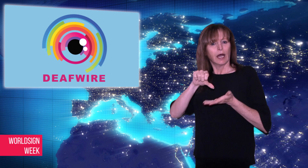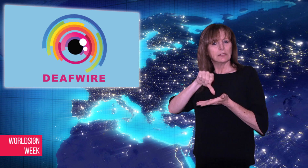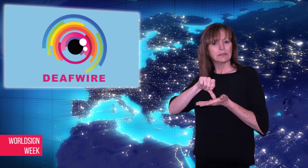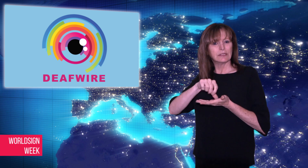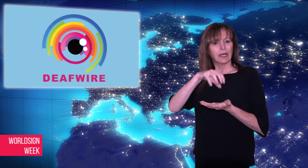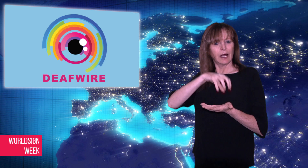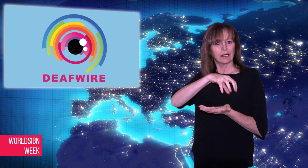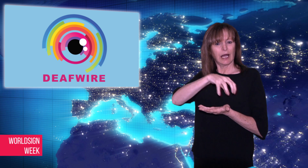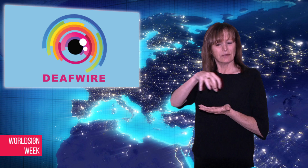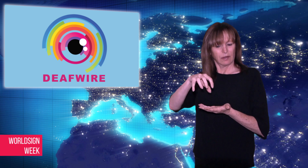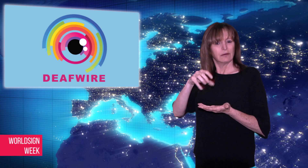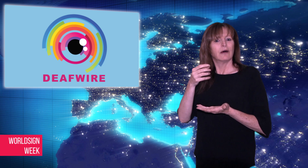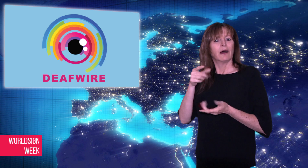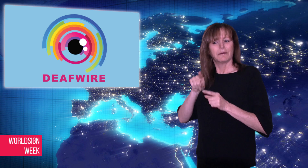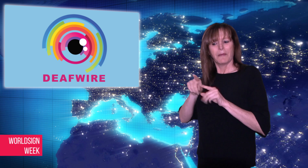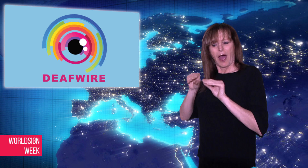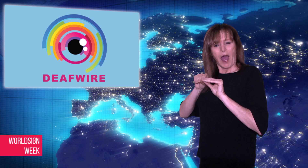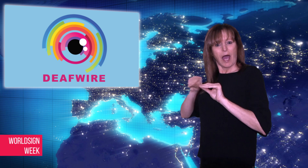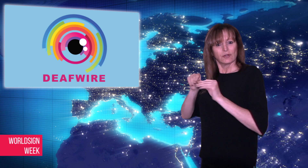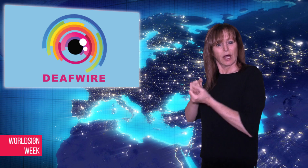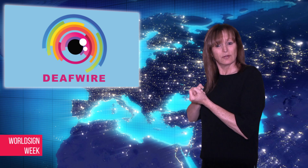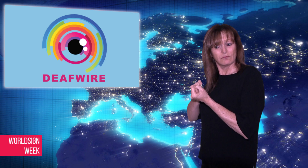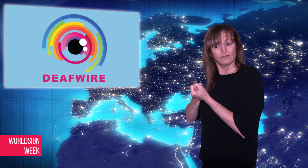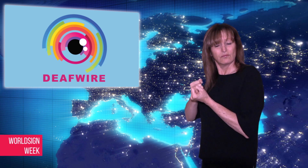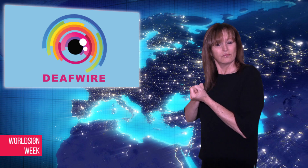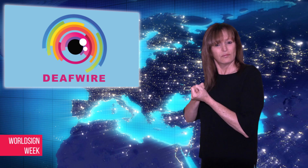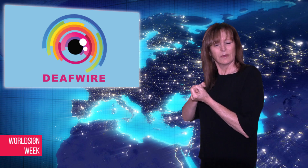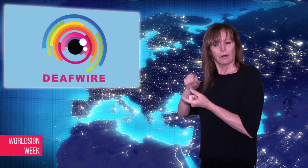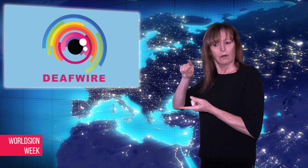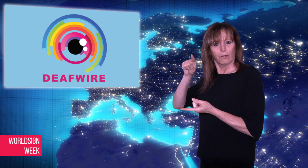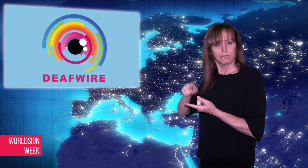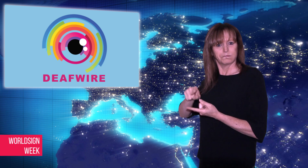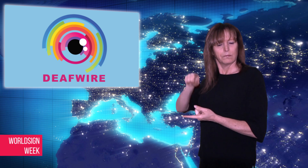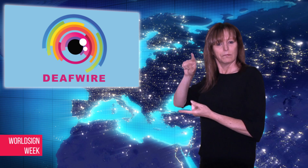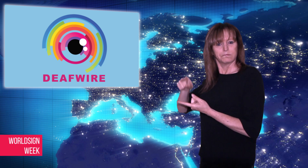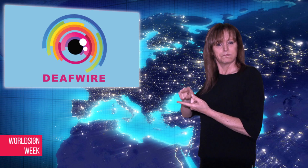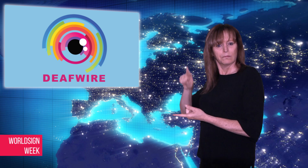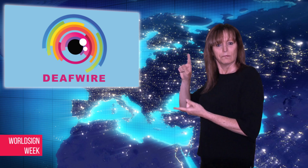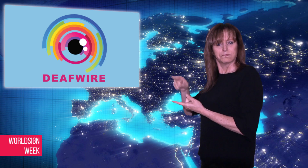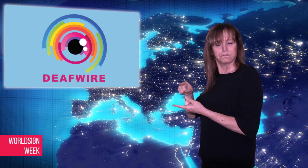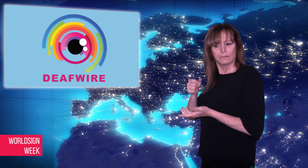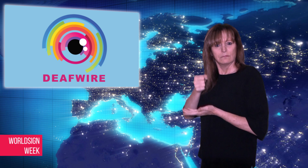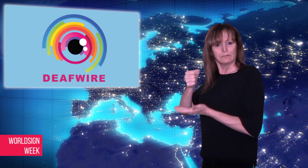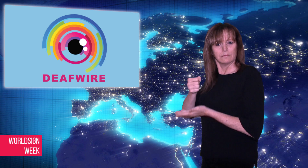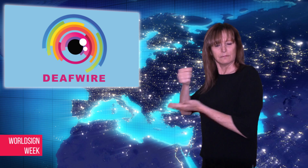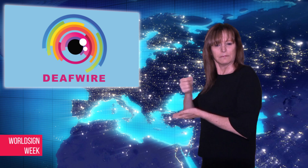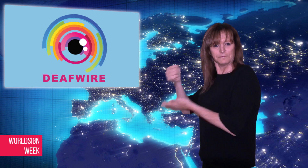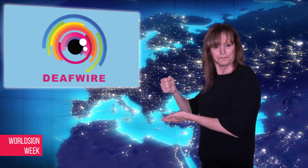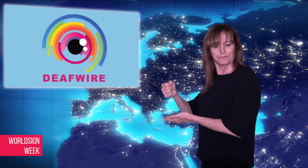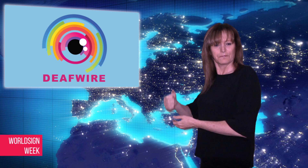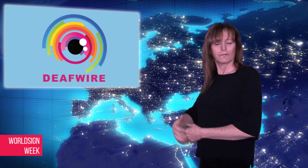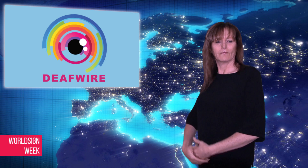support service budgets. Councils have legal obligation to support deaf